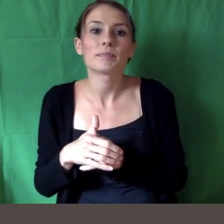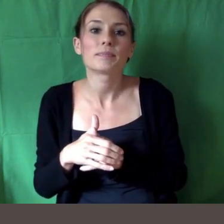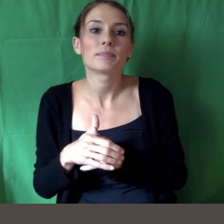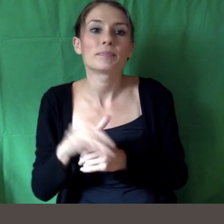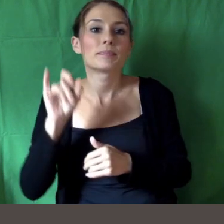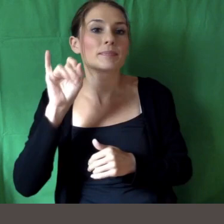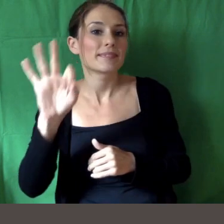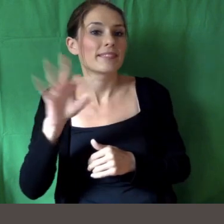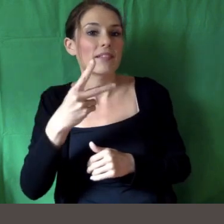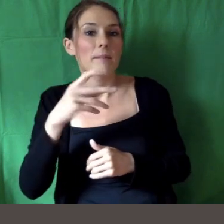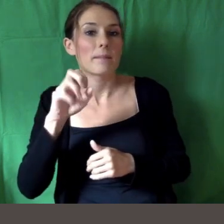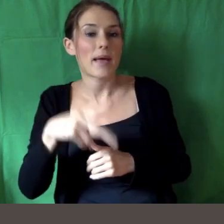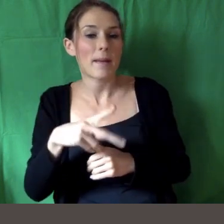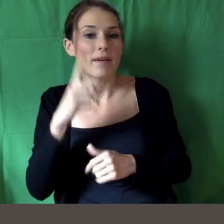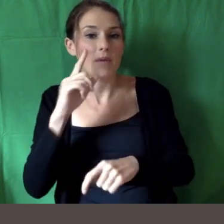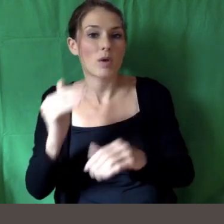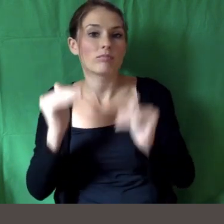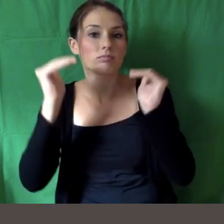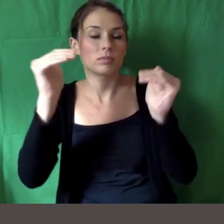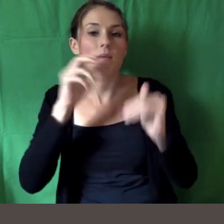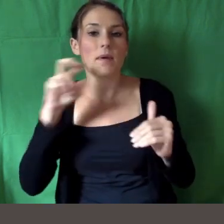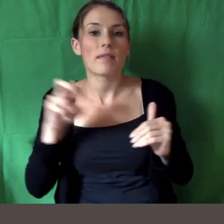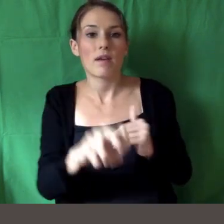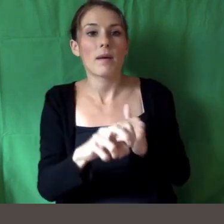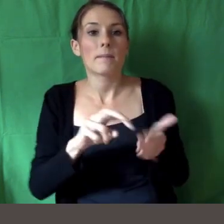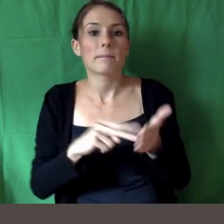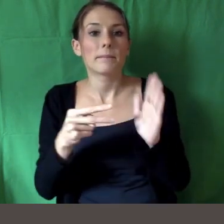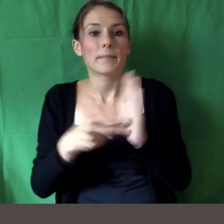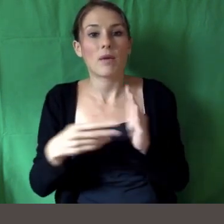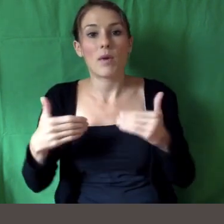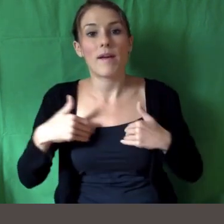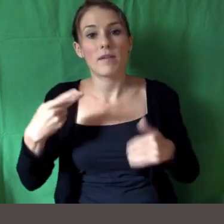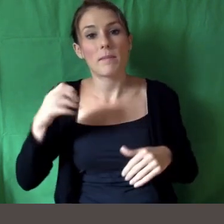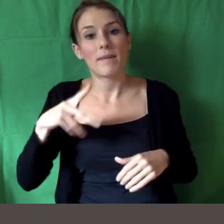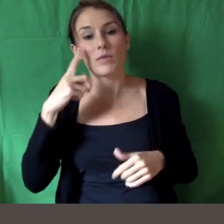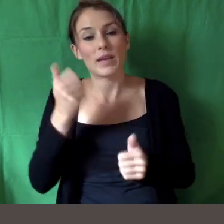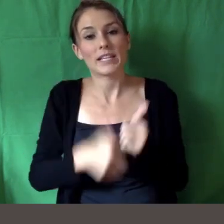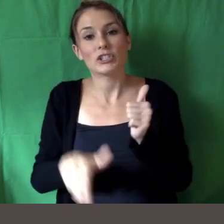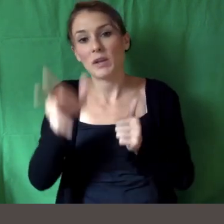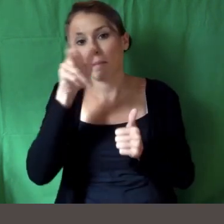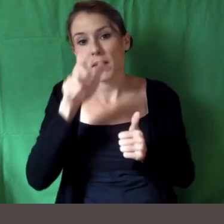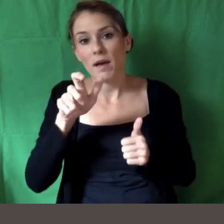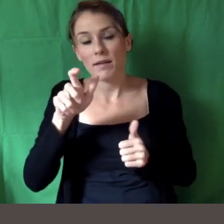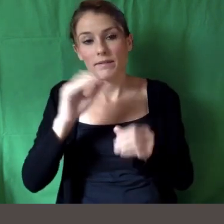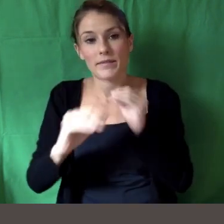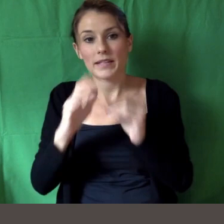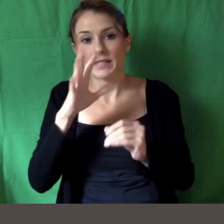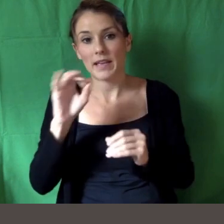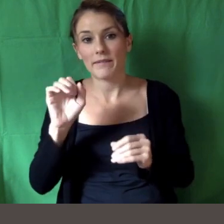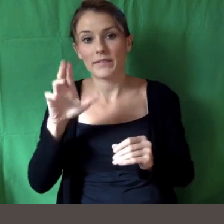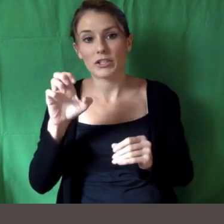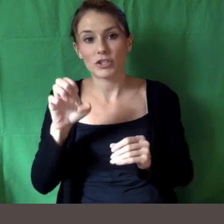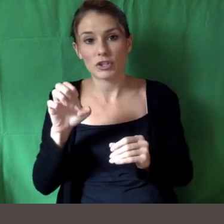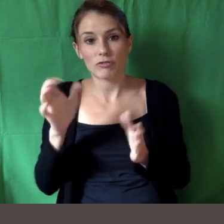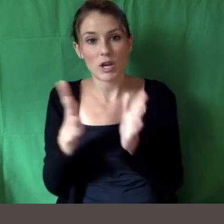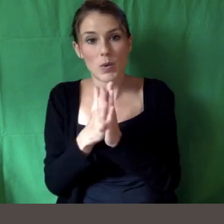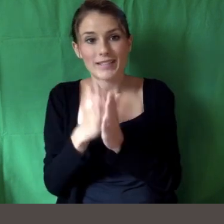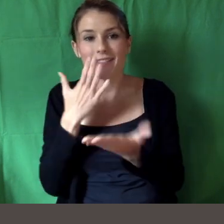If a PEP is for enhancing Python, then does it mean that there is a PEP for every bug fixes and feature requests? Thanks for answering.